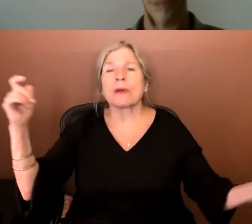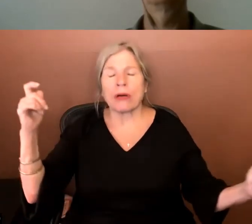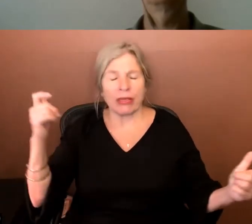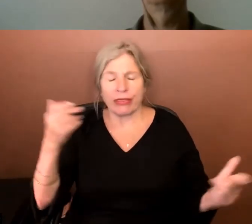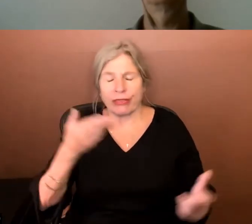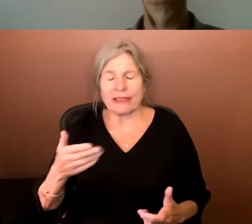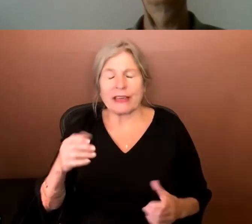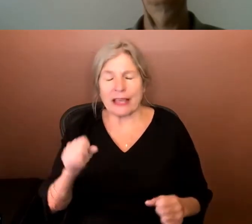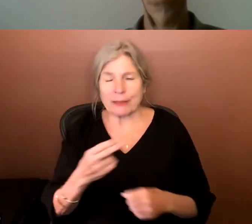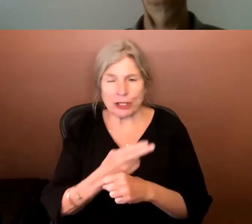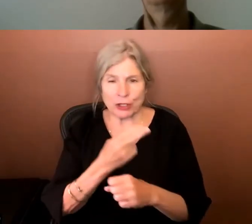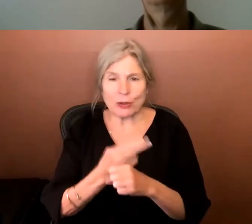be used by